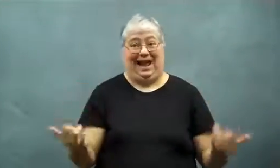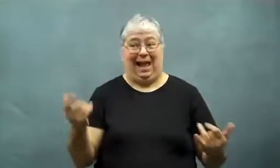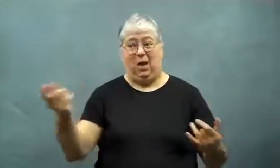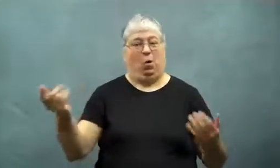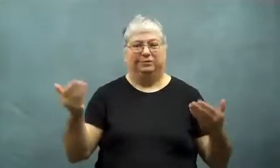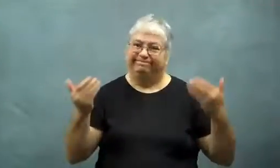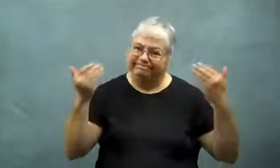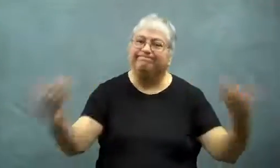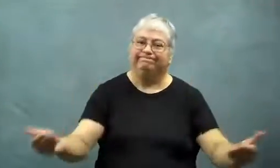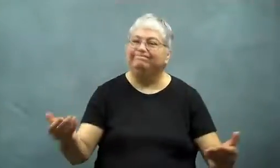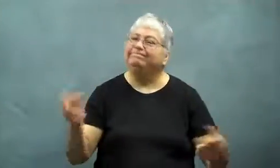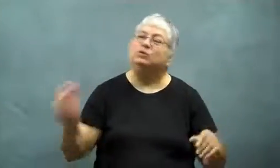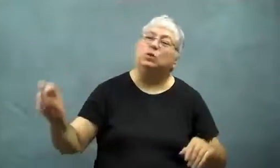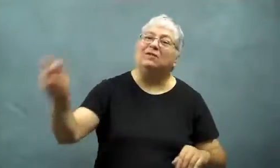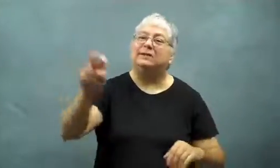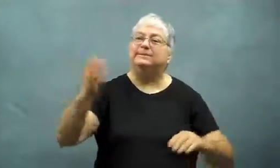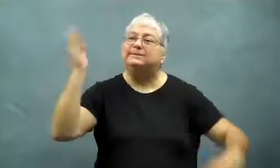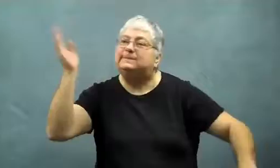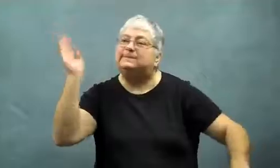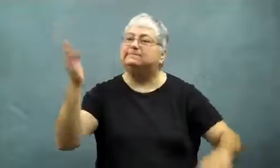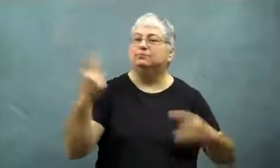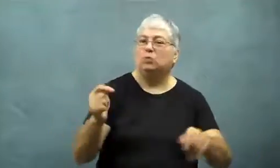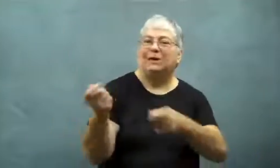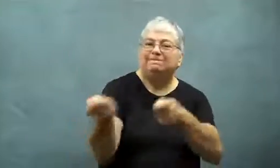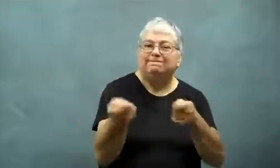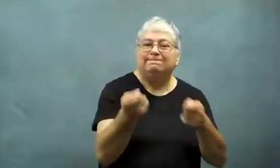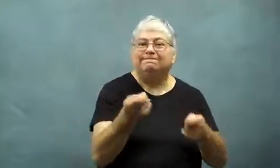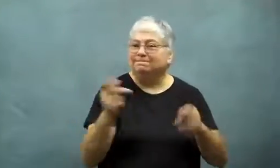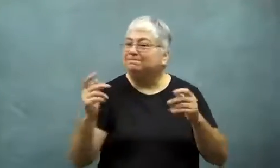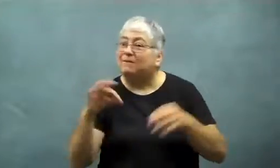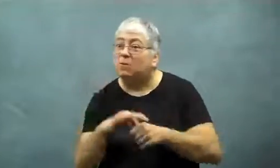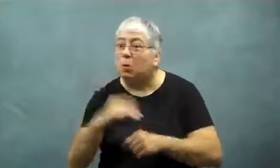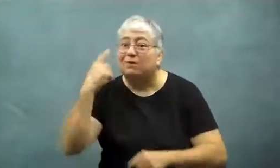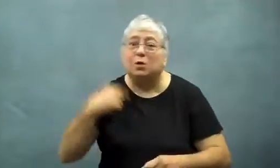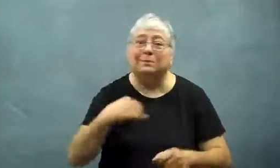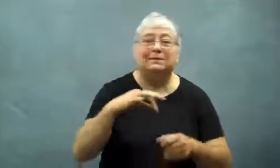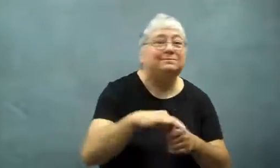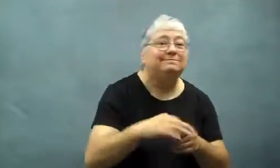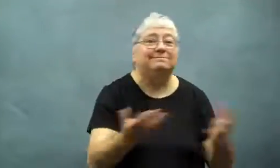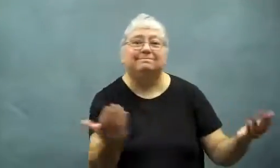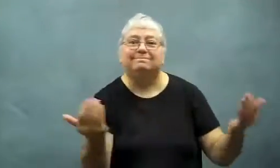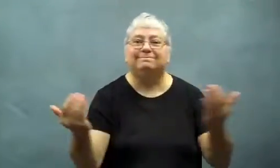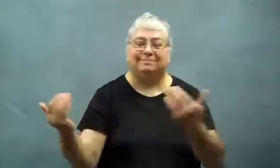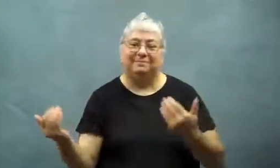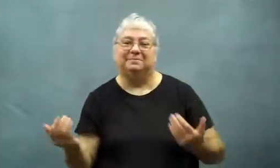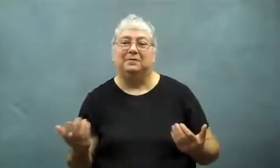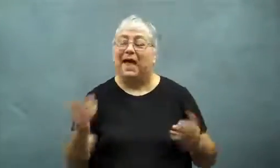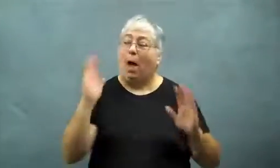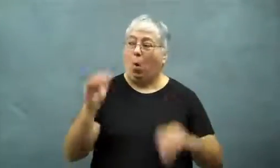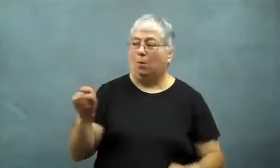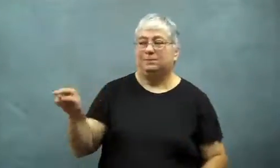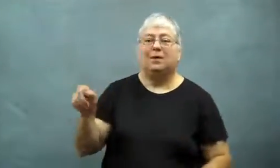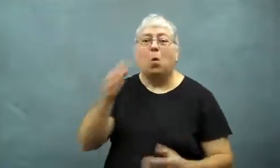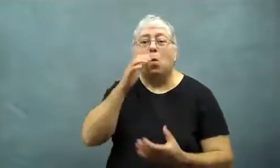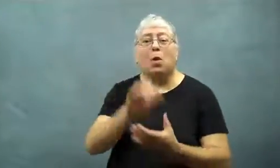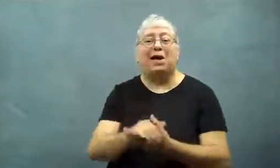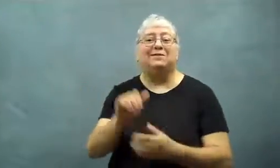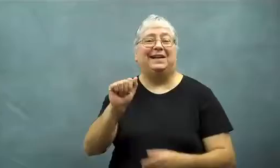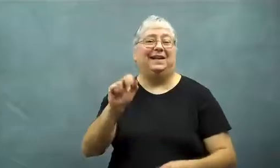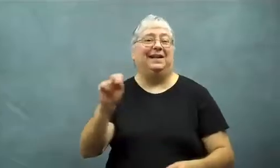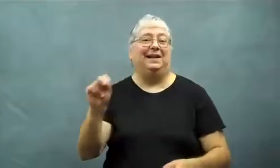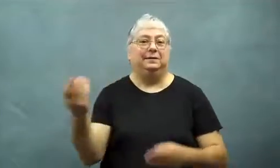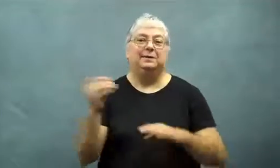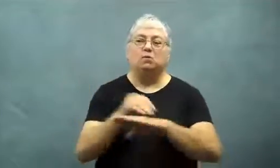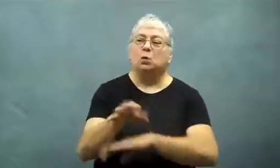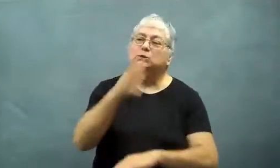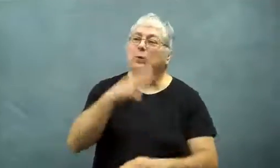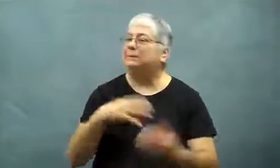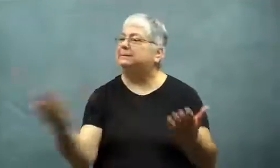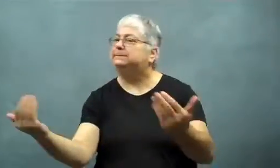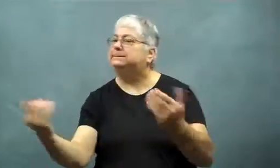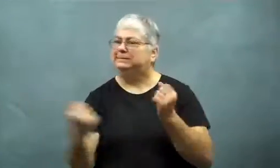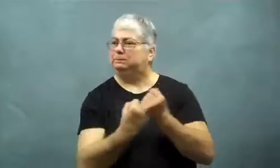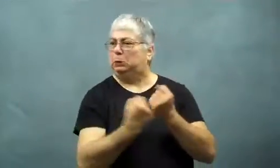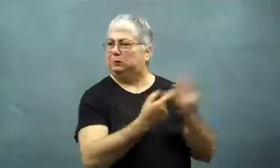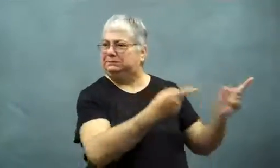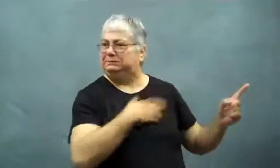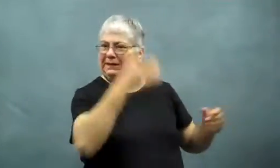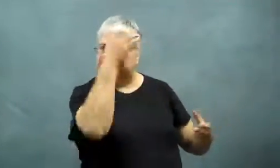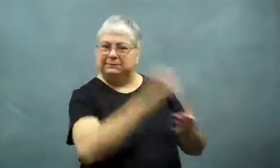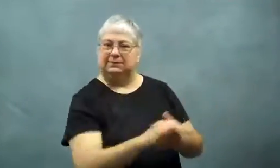Now the campaign begins in earnest.